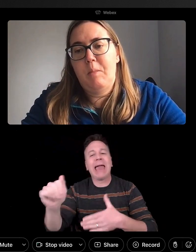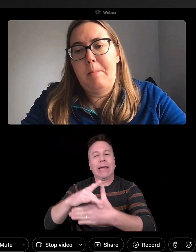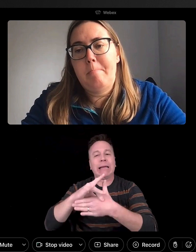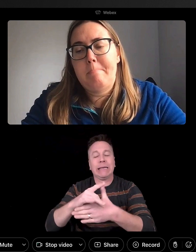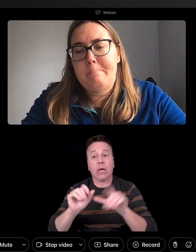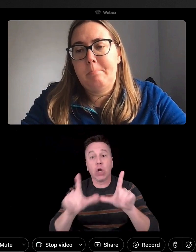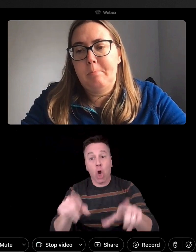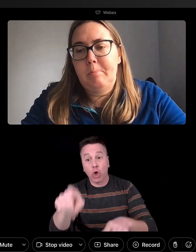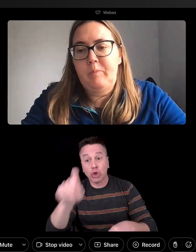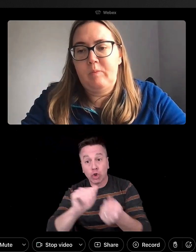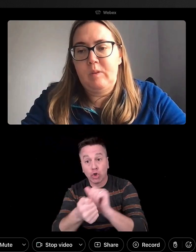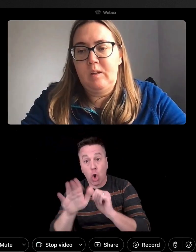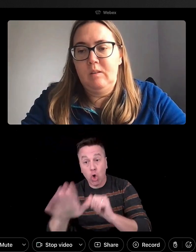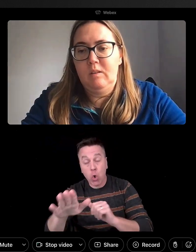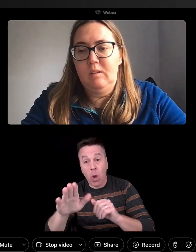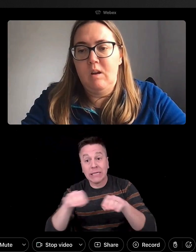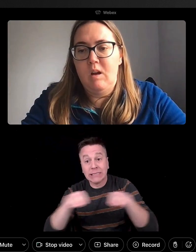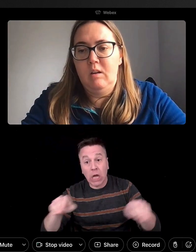the stage layout for that?